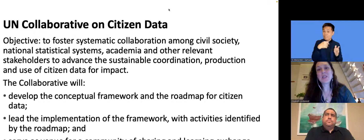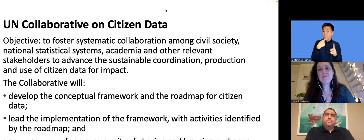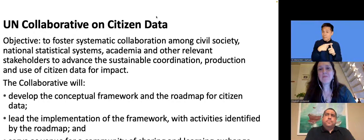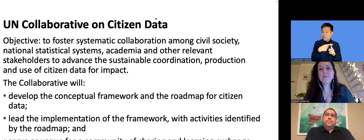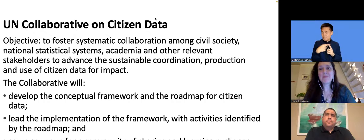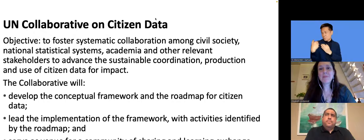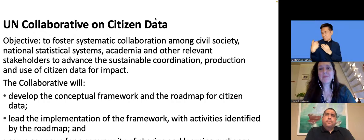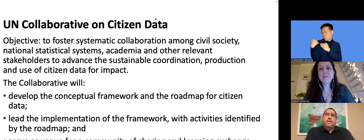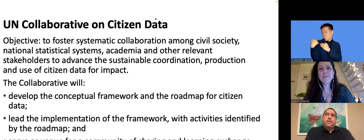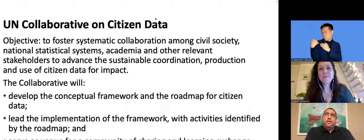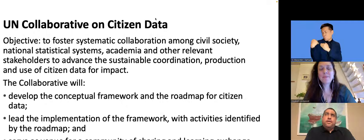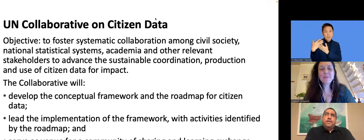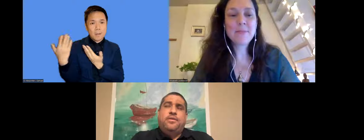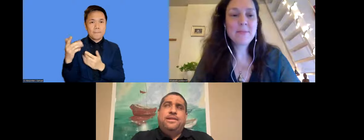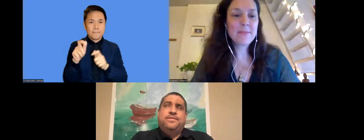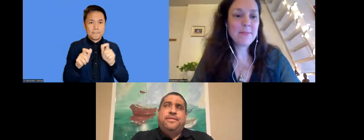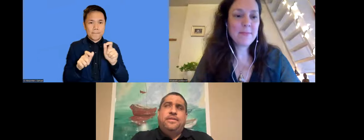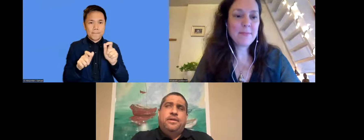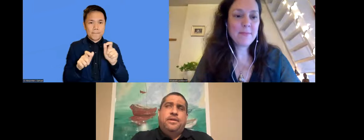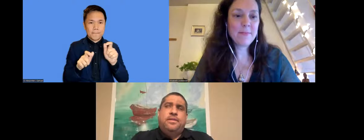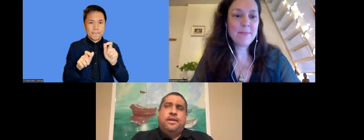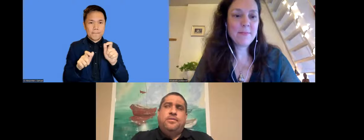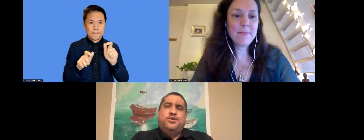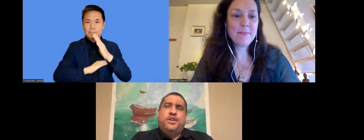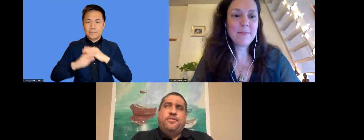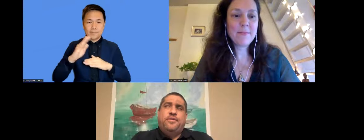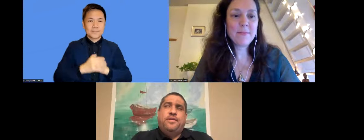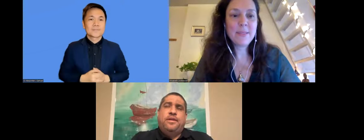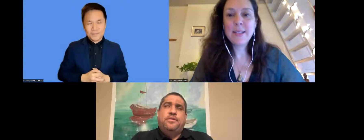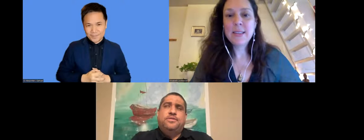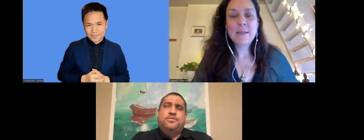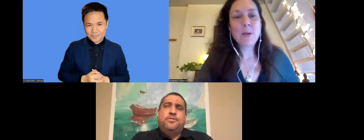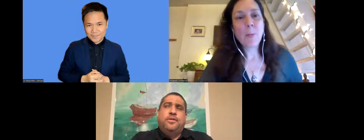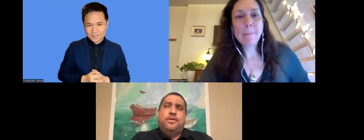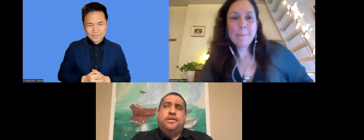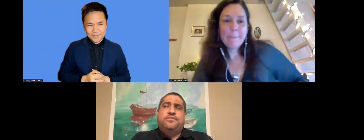Thank you, Elizabeth, thank you, Jennifer, and thank you to all the colleagues